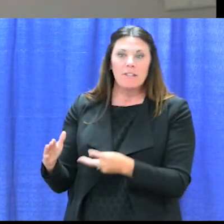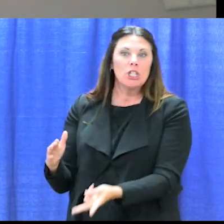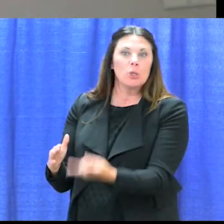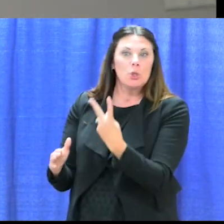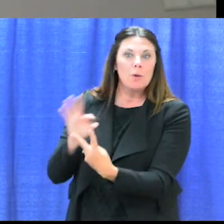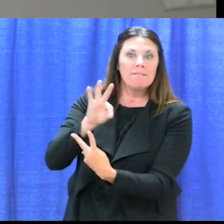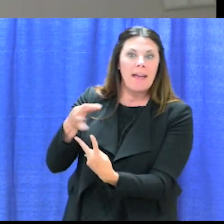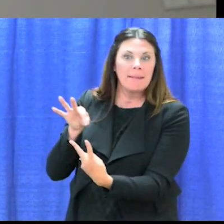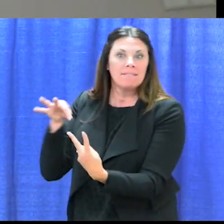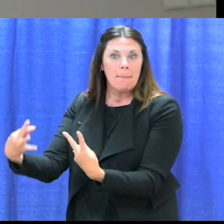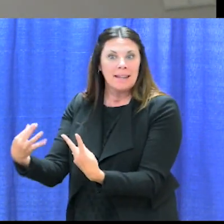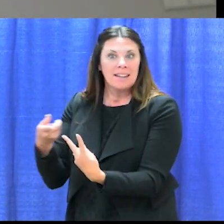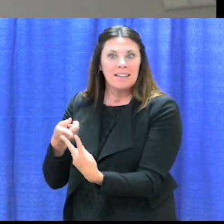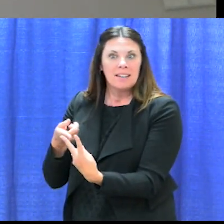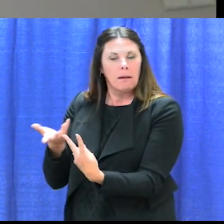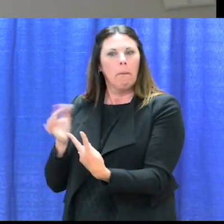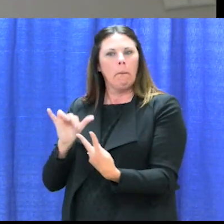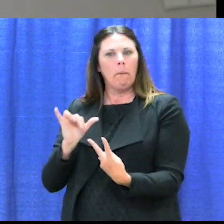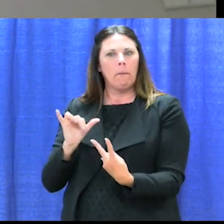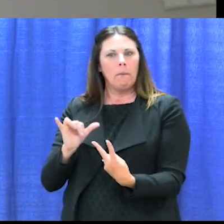Are they both allowed to utilize those programs?